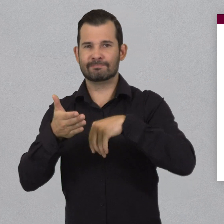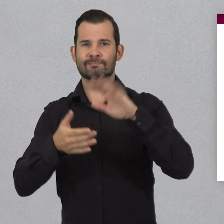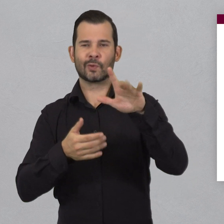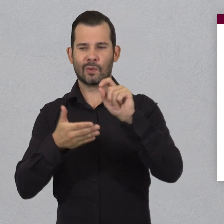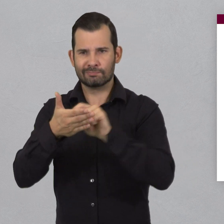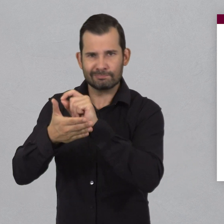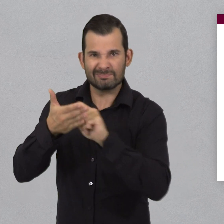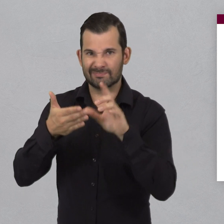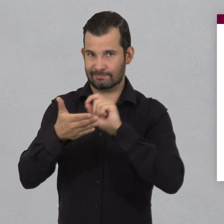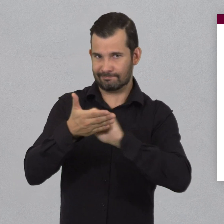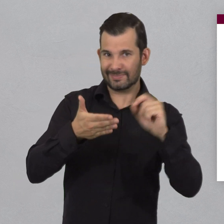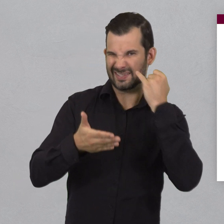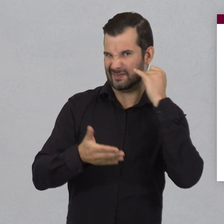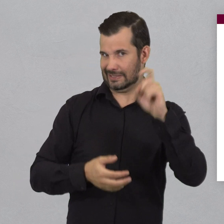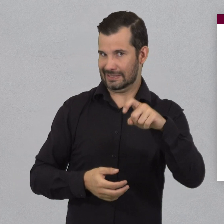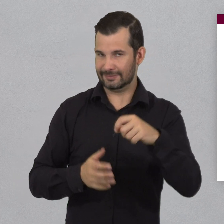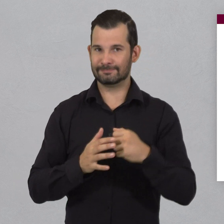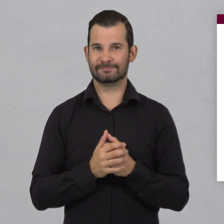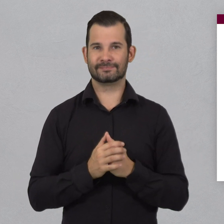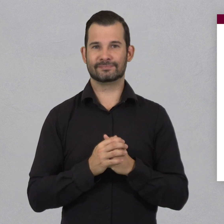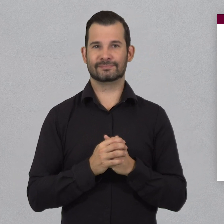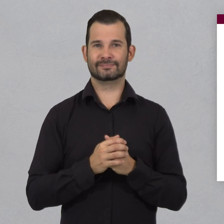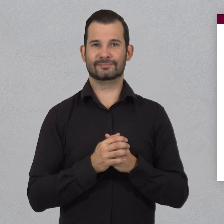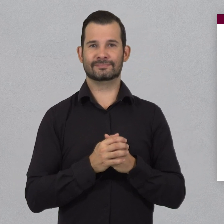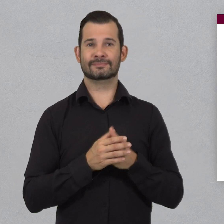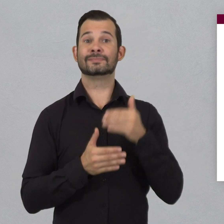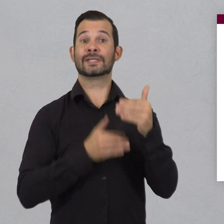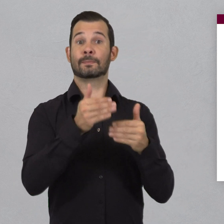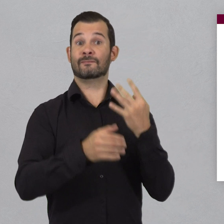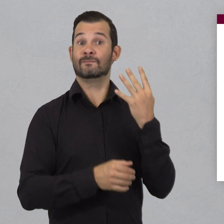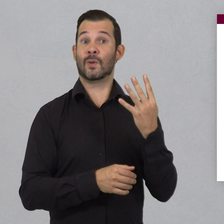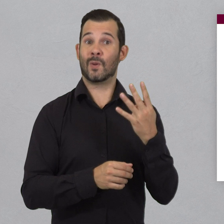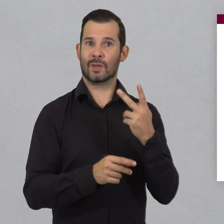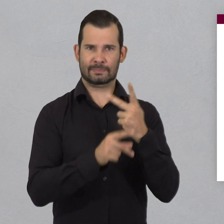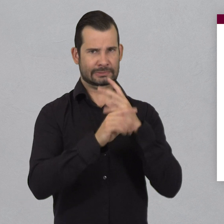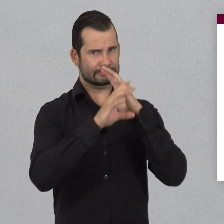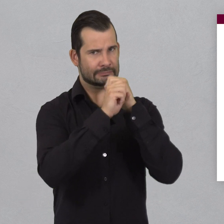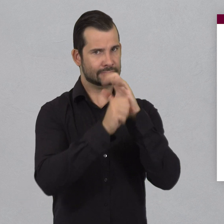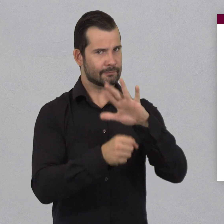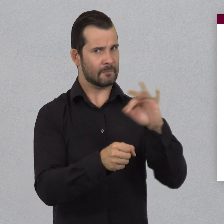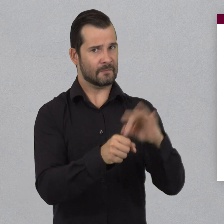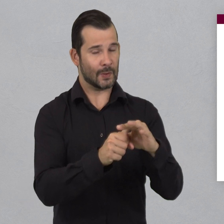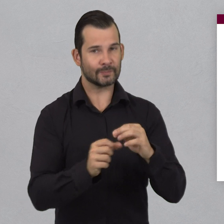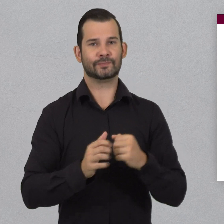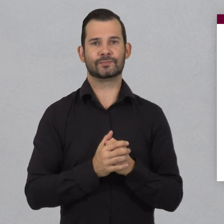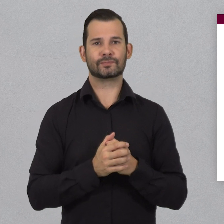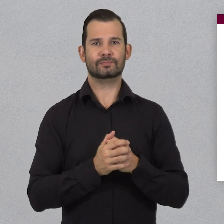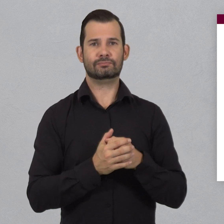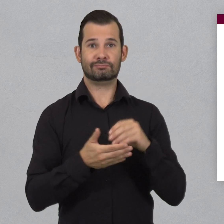help you complete your ballot, if needed. STEP 4: Keep your vote secret.